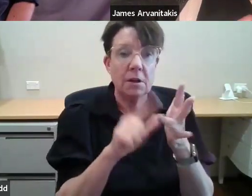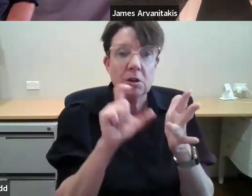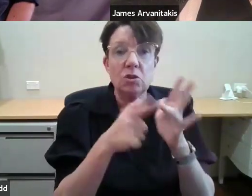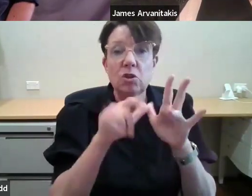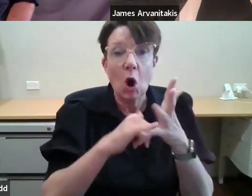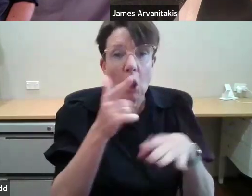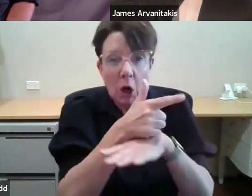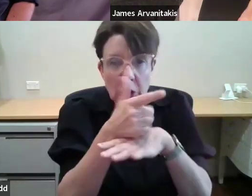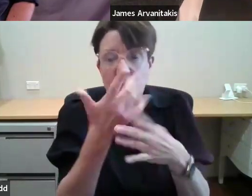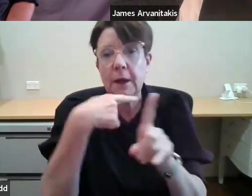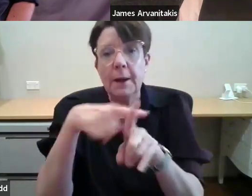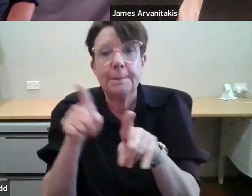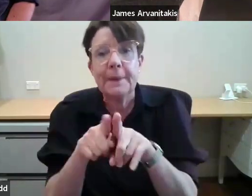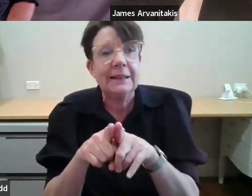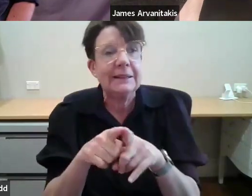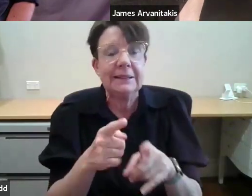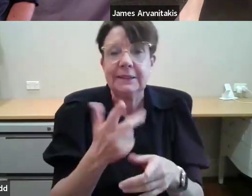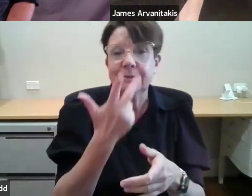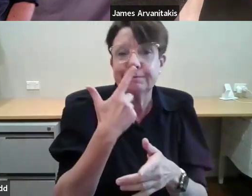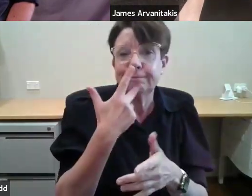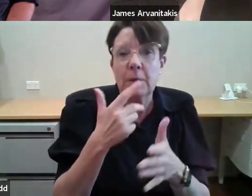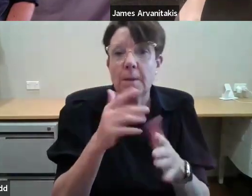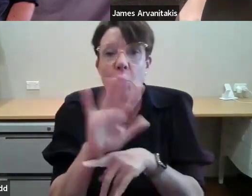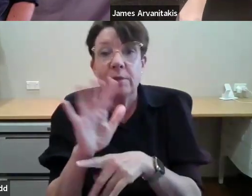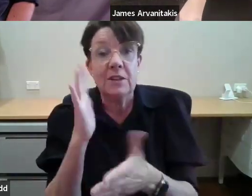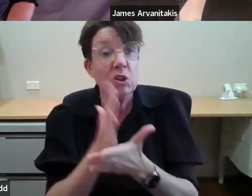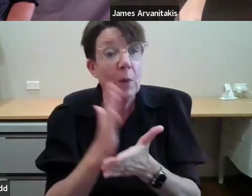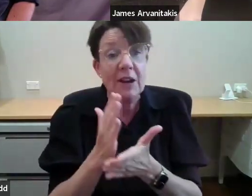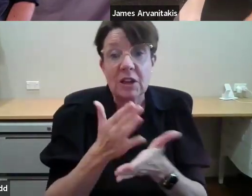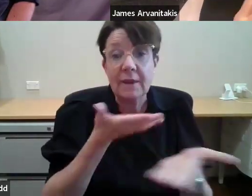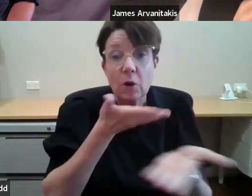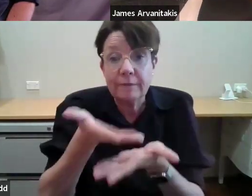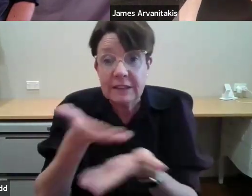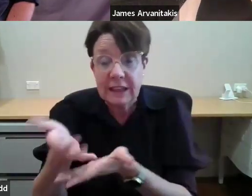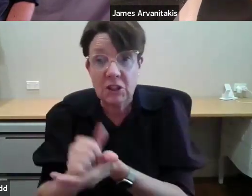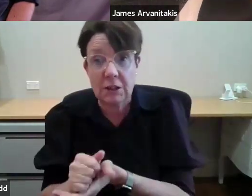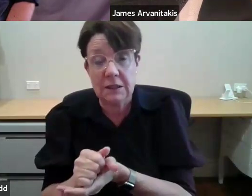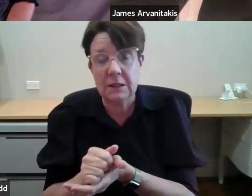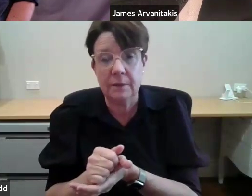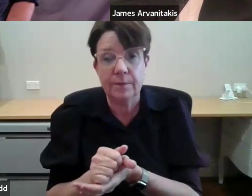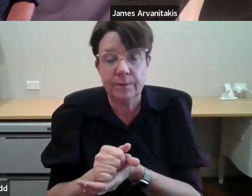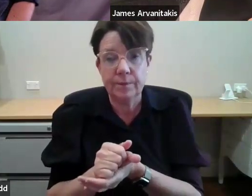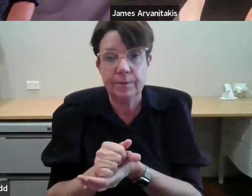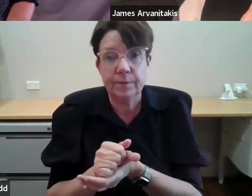there are some times where a real front on conversation, a real big shock , the kind of